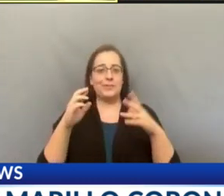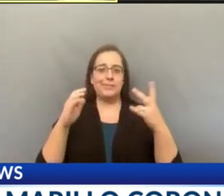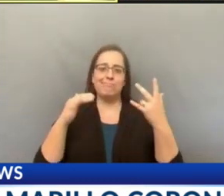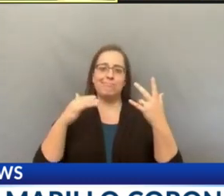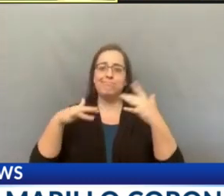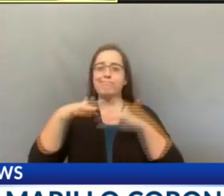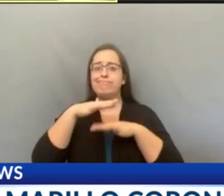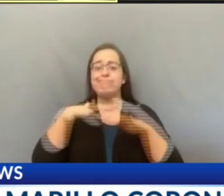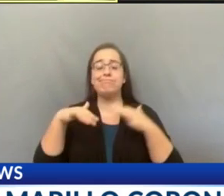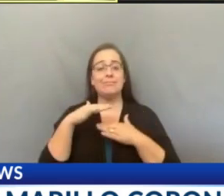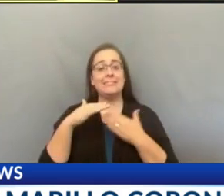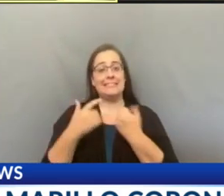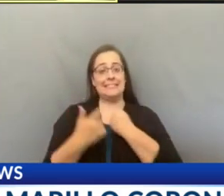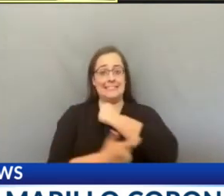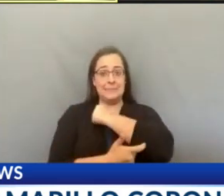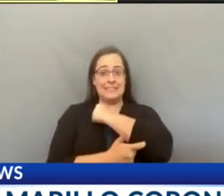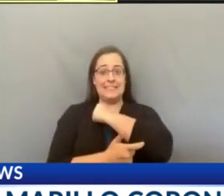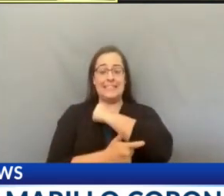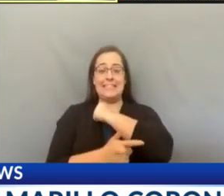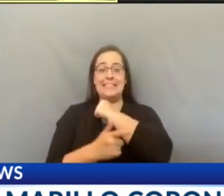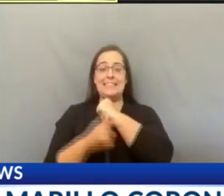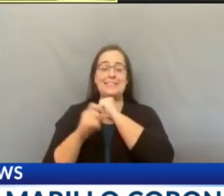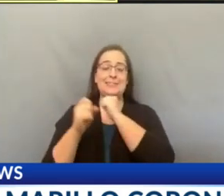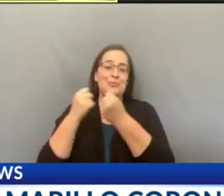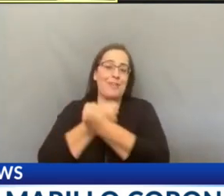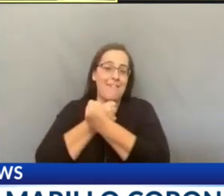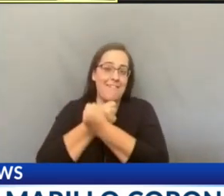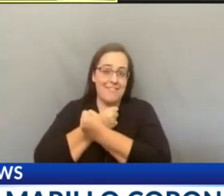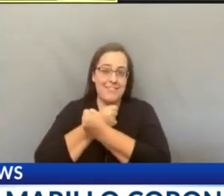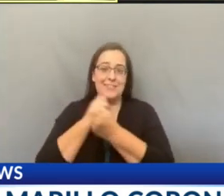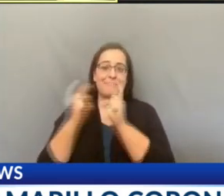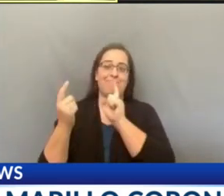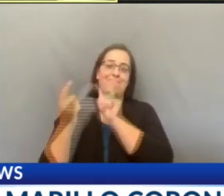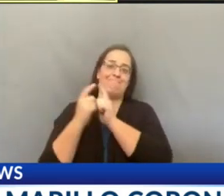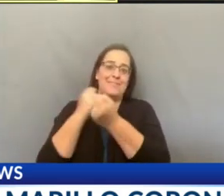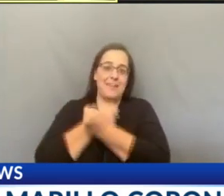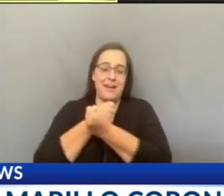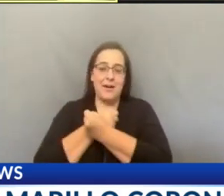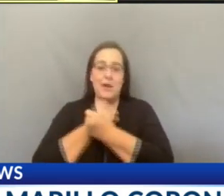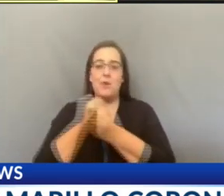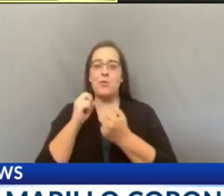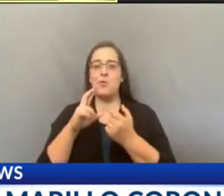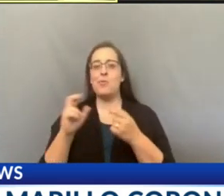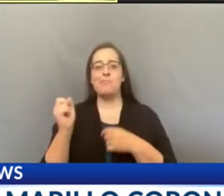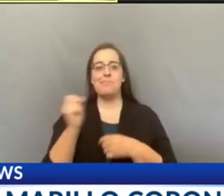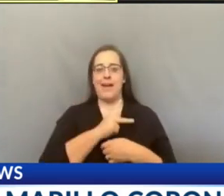ALL GET TOGETHER WERE STARTING TO DO THAT MORE, HAVING PEOPLE OVER TO COOK OUT OR DOING